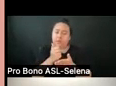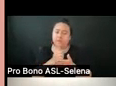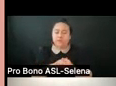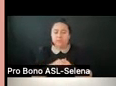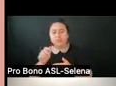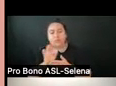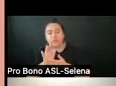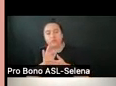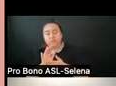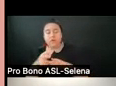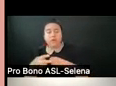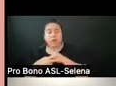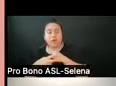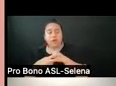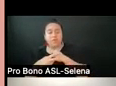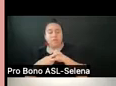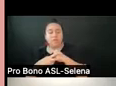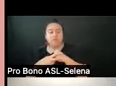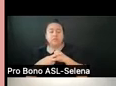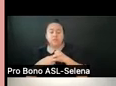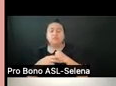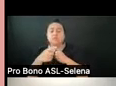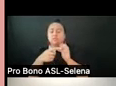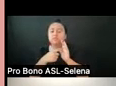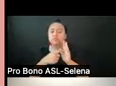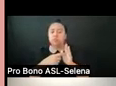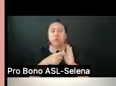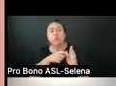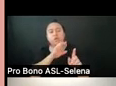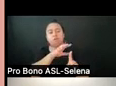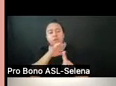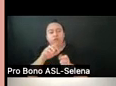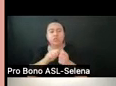Speak to the value of the footage and how it will be edited together, et cetera.